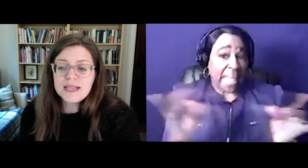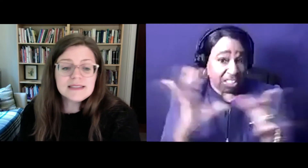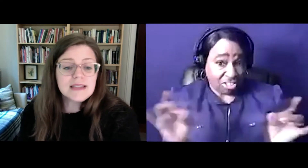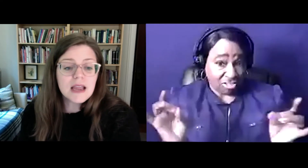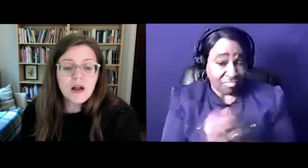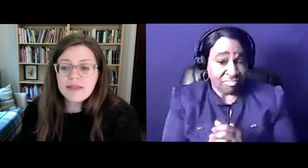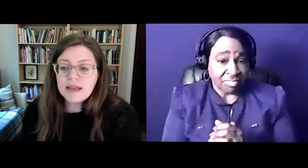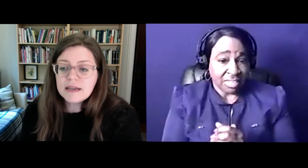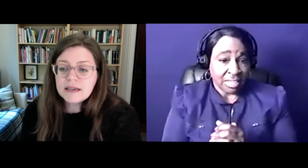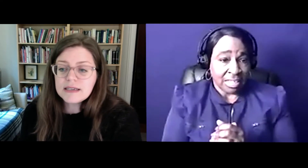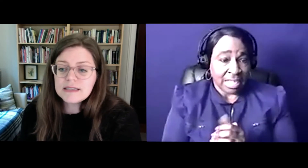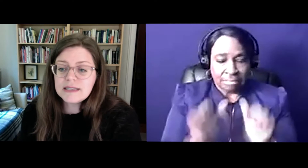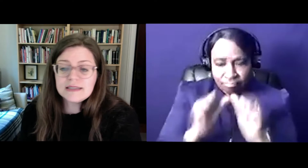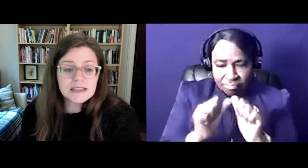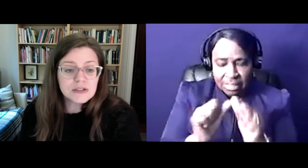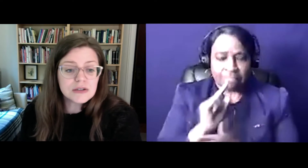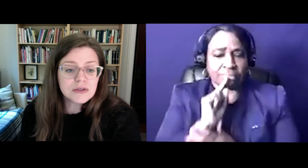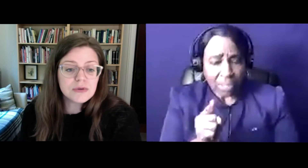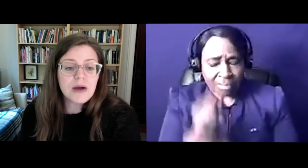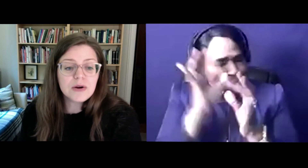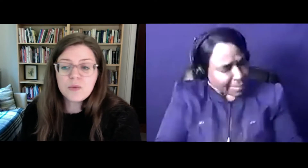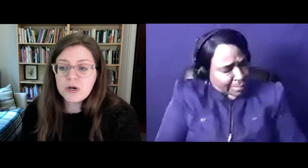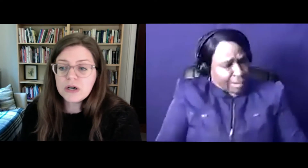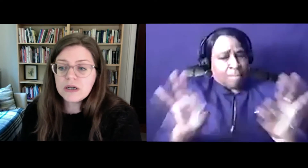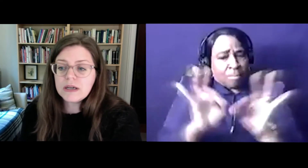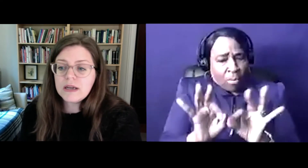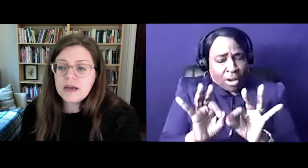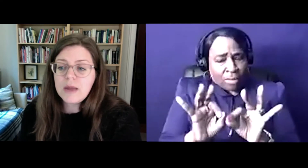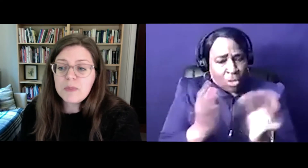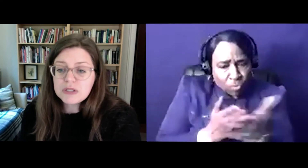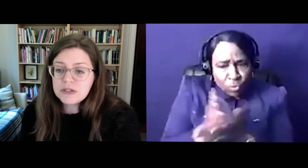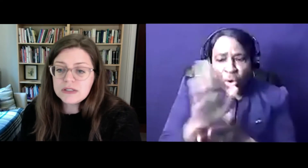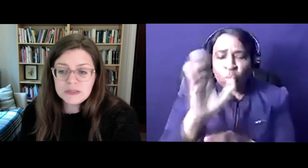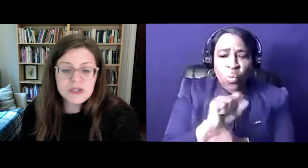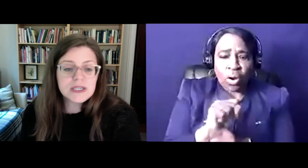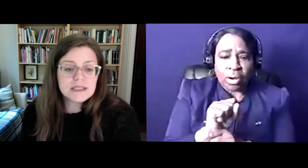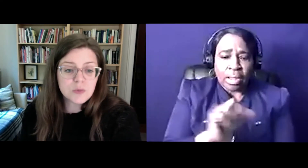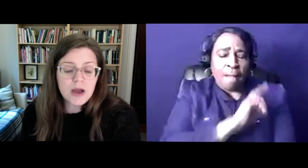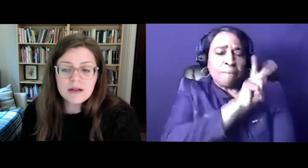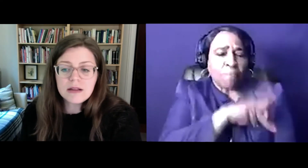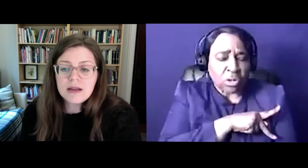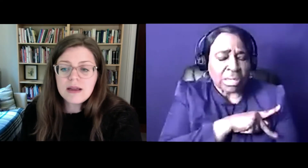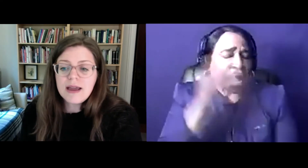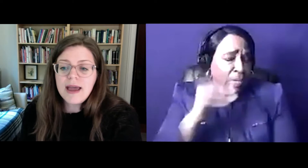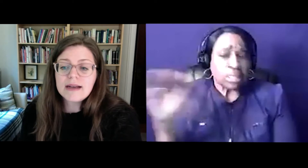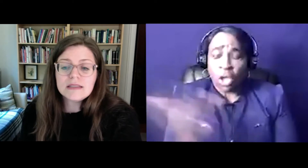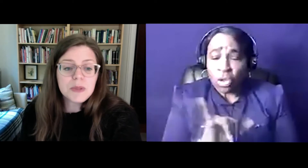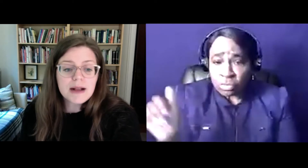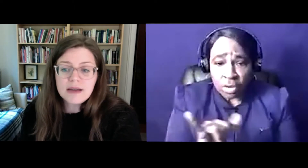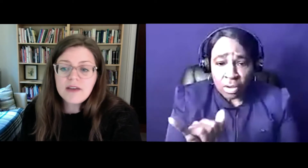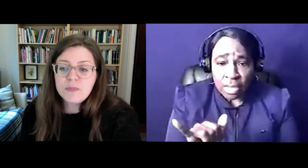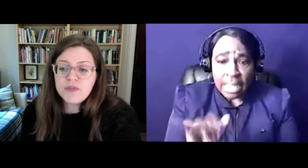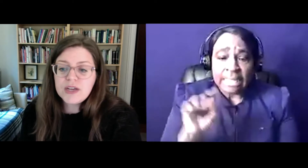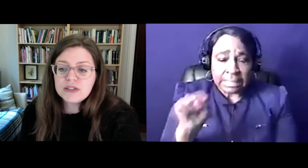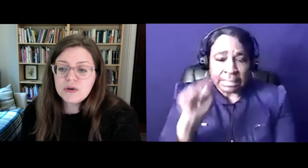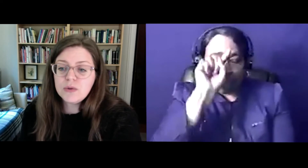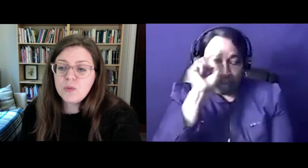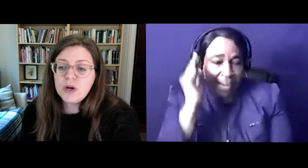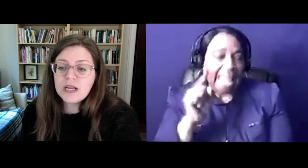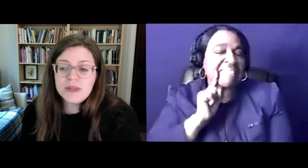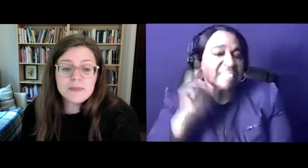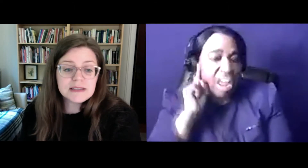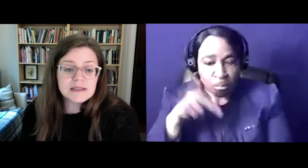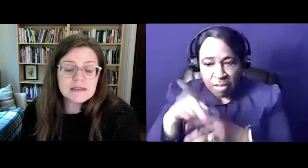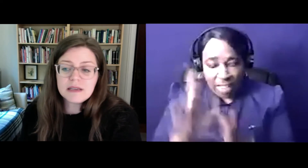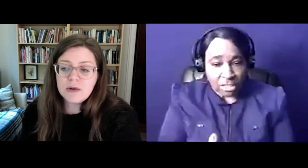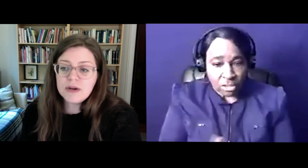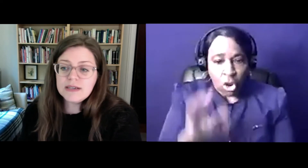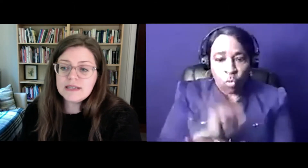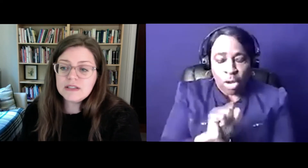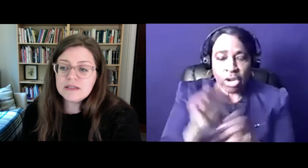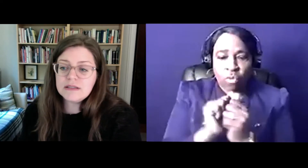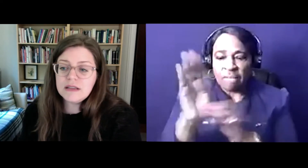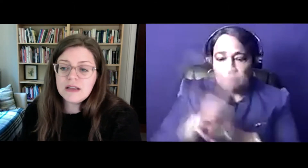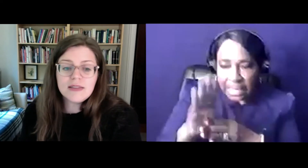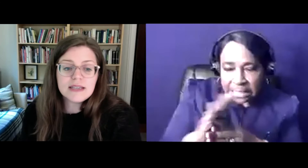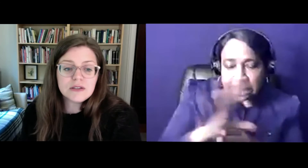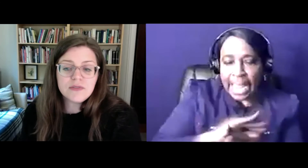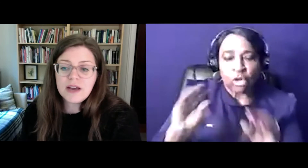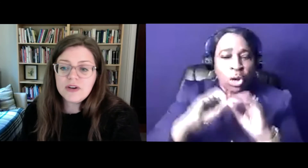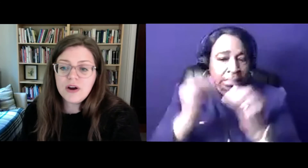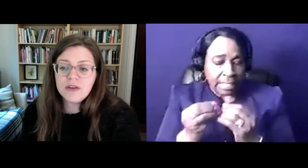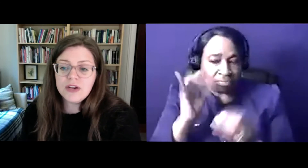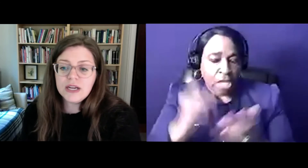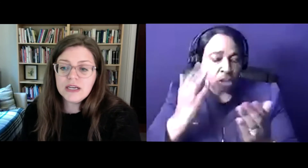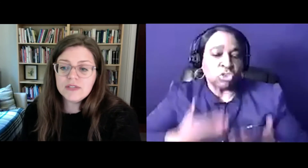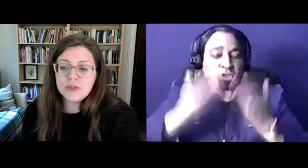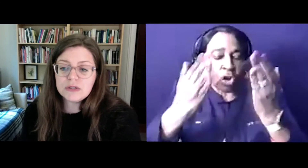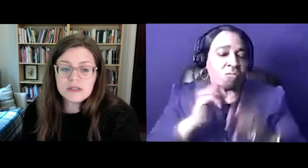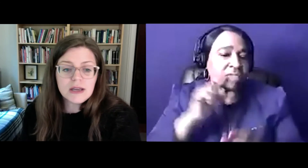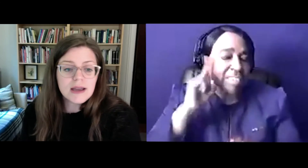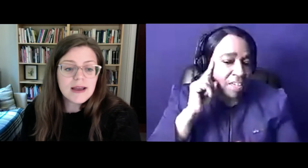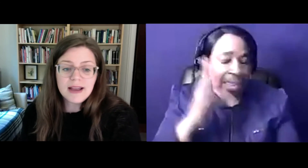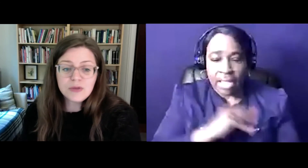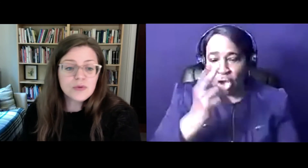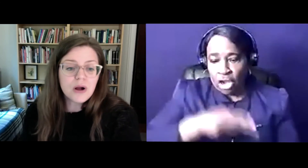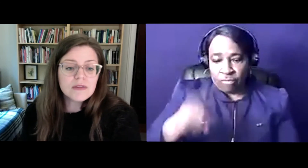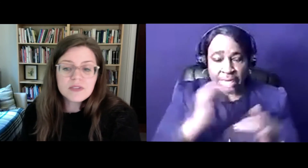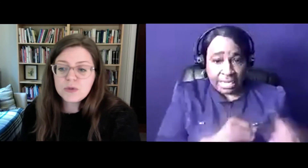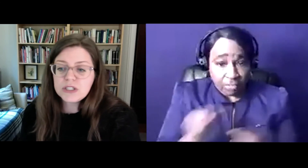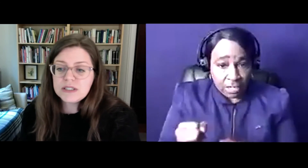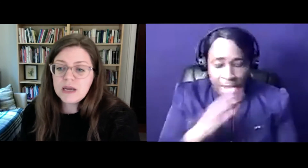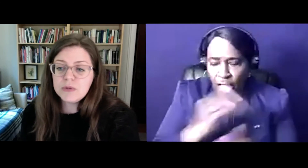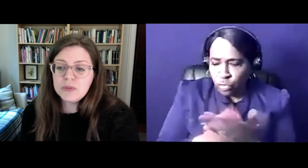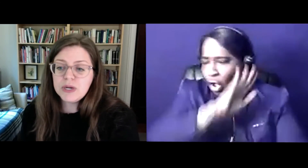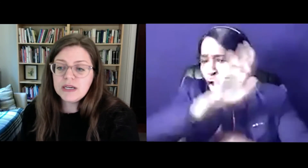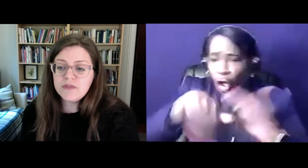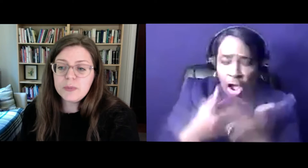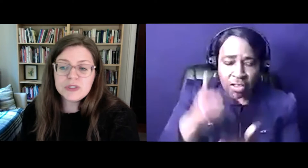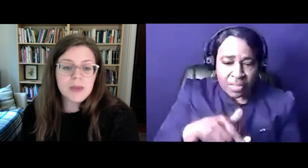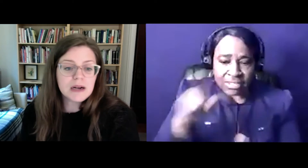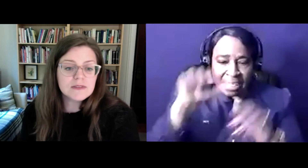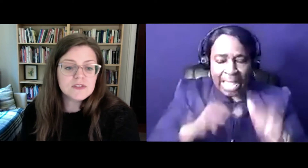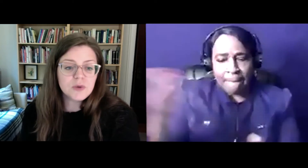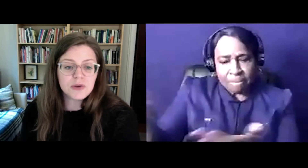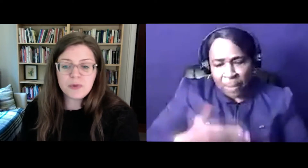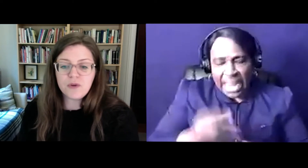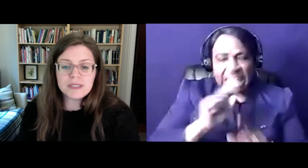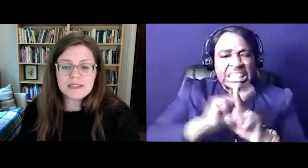Staying authentic is essential throughout her work, and personal experience as well, as a Black Deaf professional working with businesses and organizations that serve Deaf and hard of hearing individuals. And through all of this work, she's able to bring different perspectives with her performances.